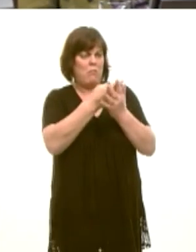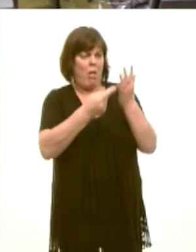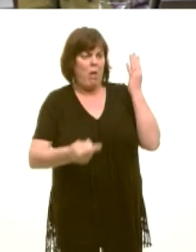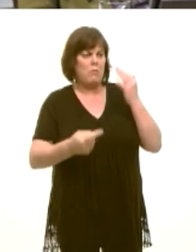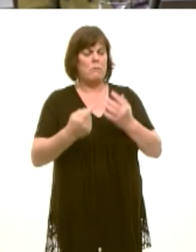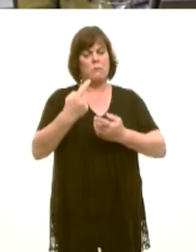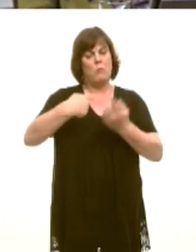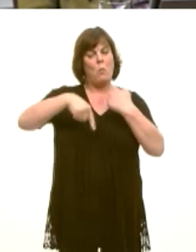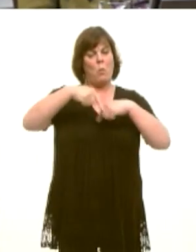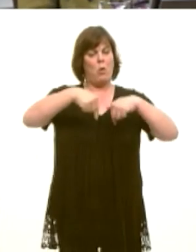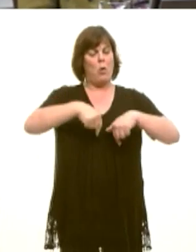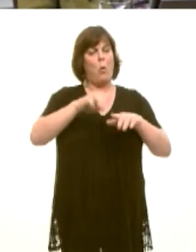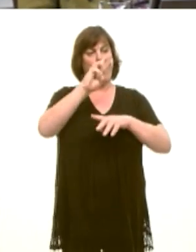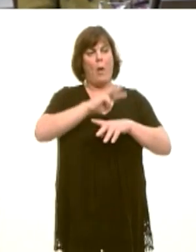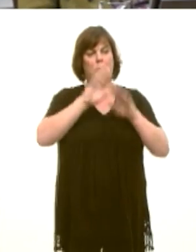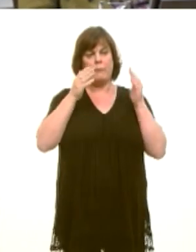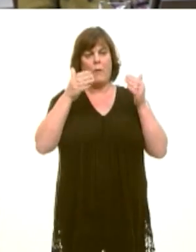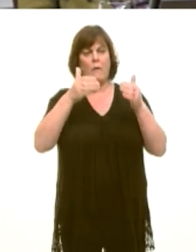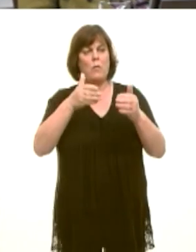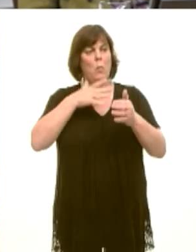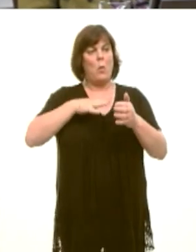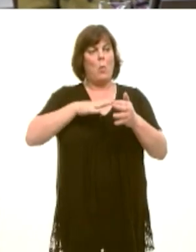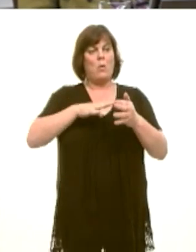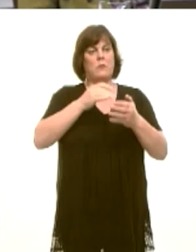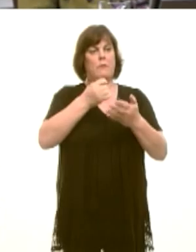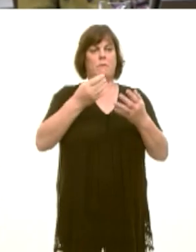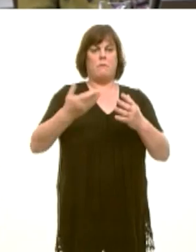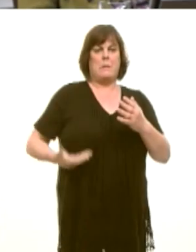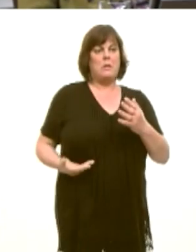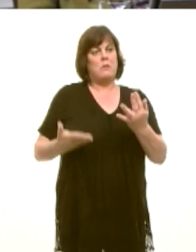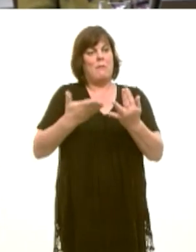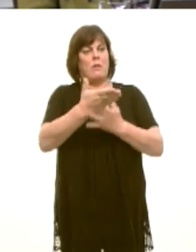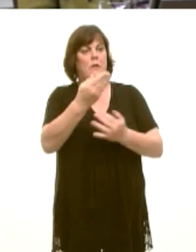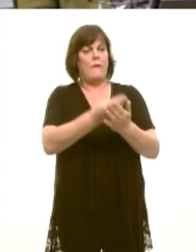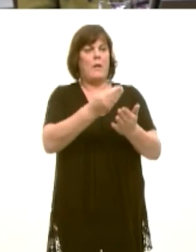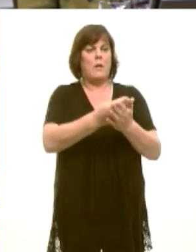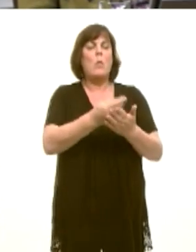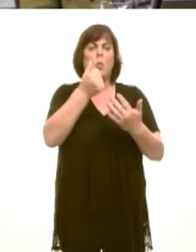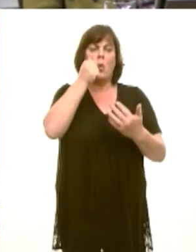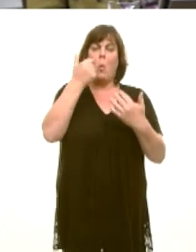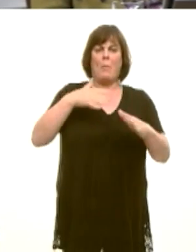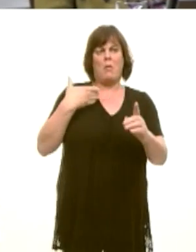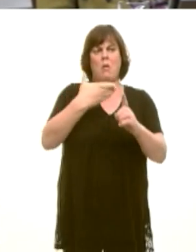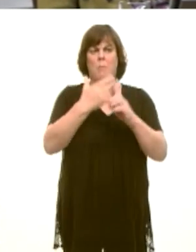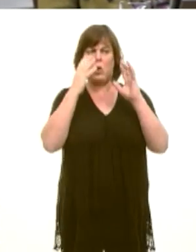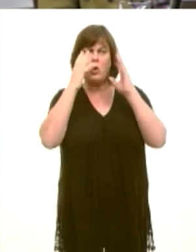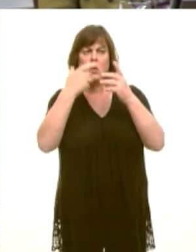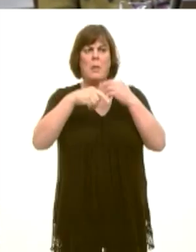focus, as a Government, has been to improve access to finance for business despite continuing concerns about the provision of business finance at a UK level.